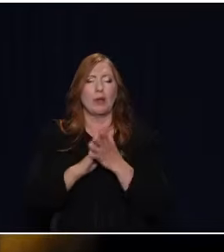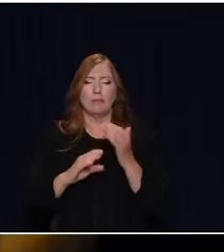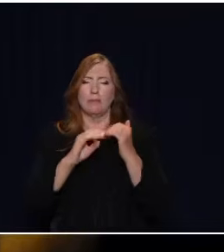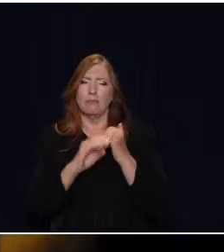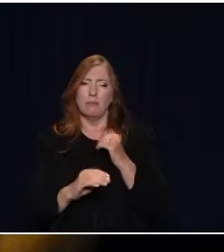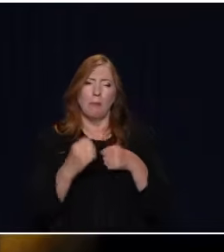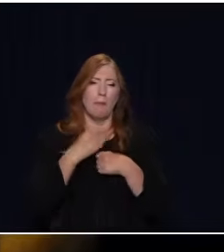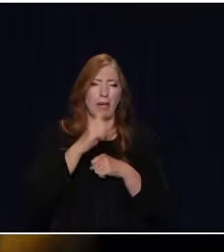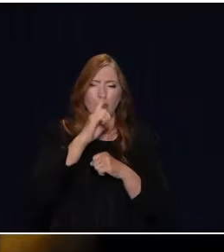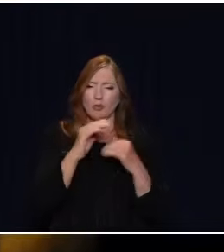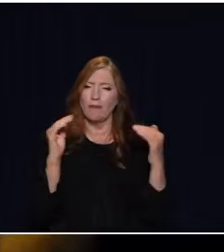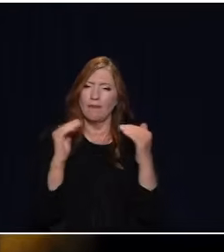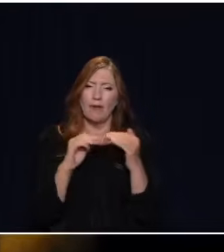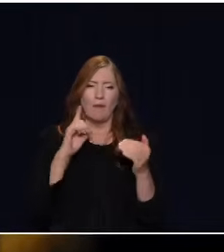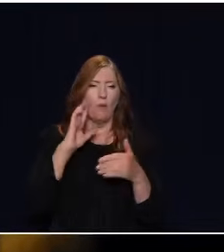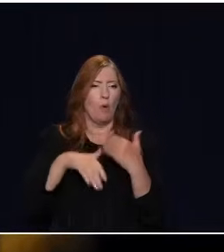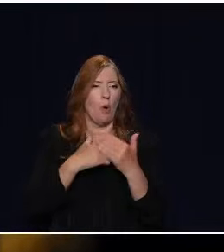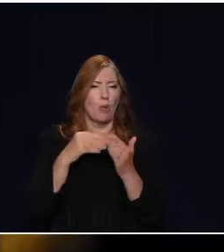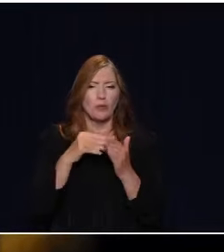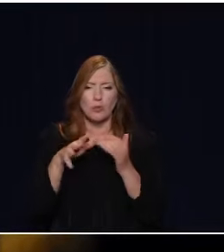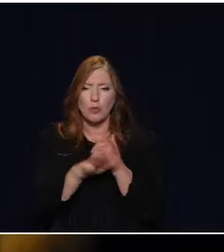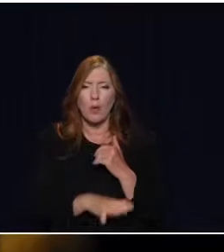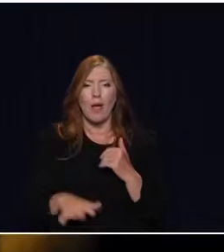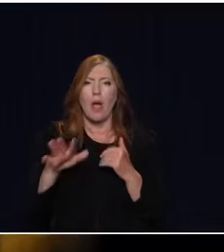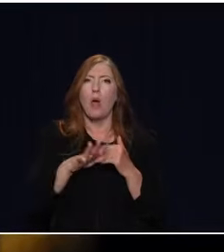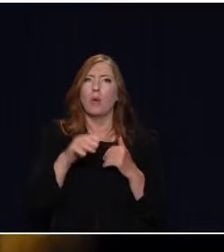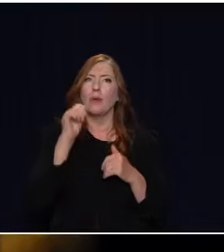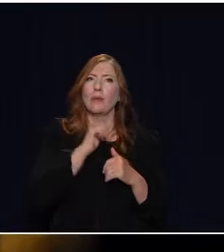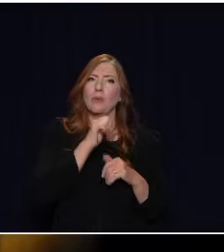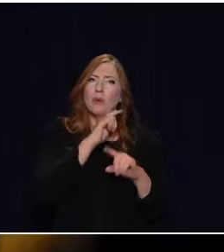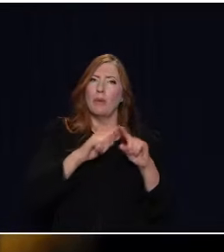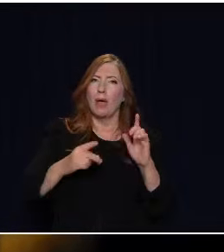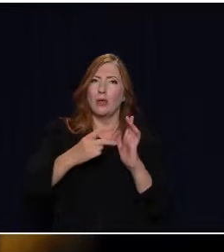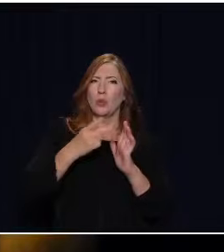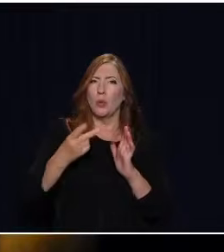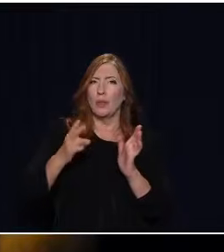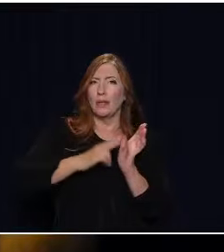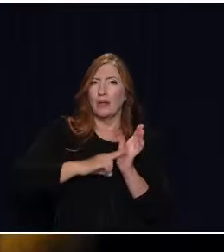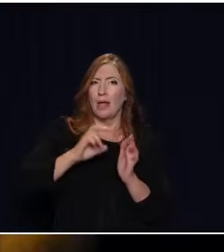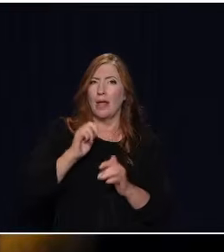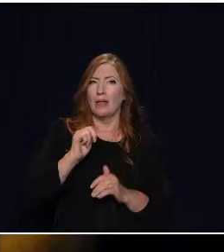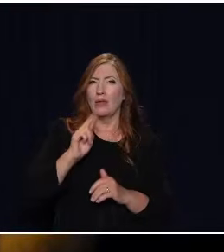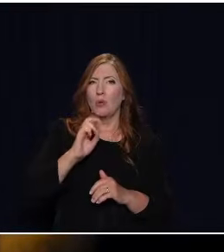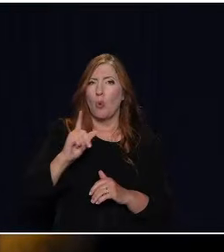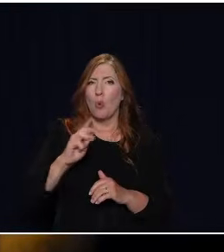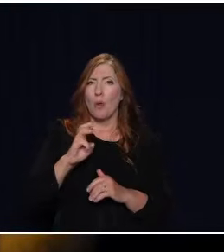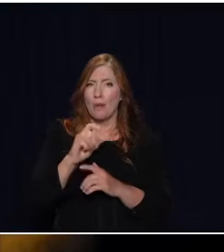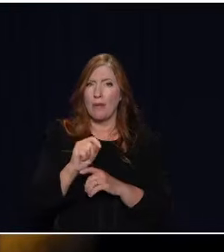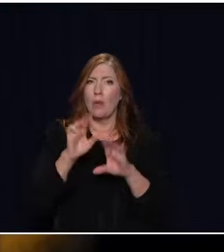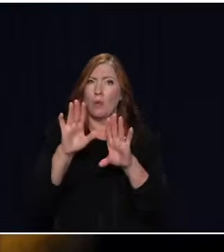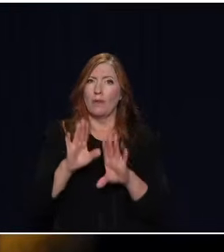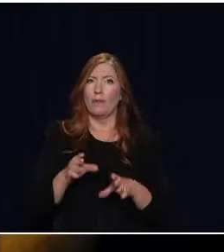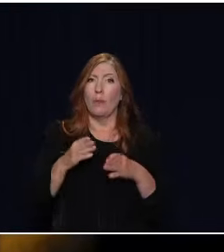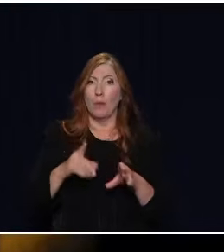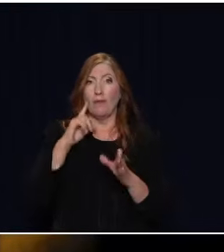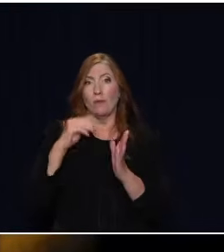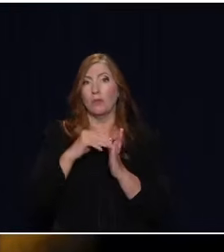REALLOCATED RESOURCES TO MAKE RESOURCES AVAILABLE TO HIGH SCHOOL STUDENTS.